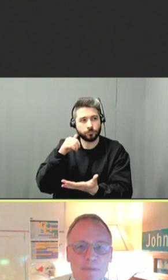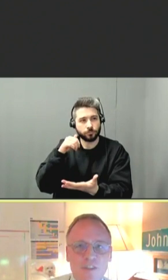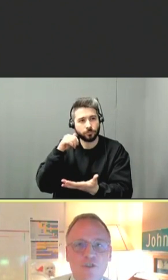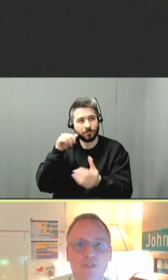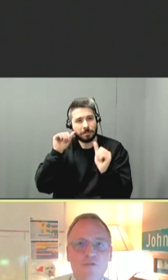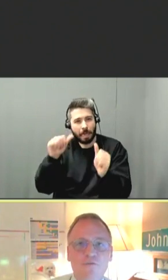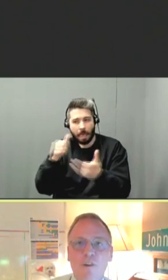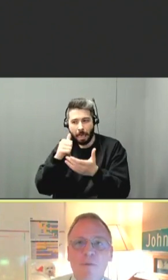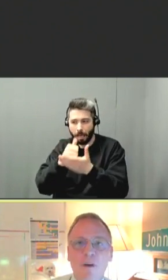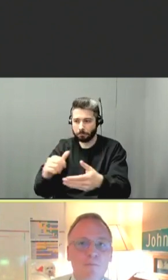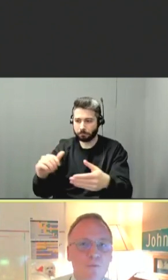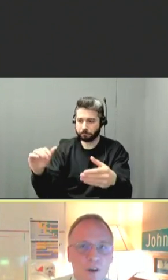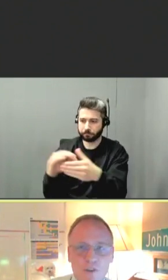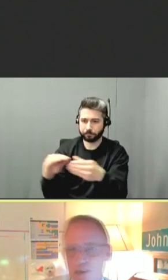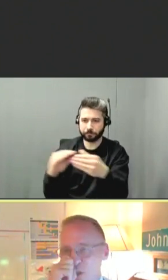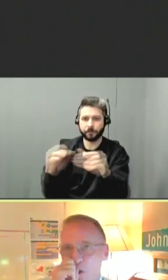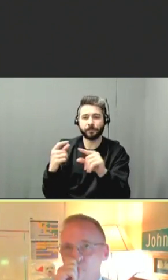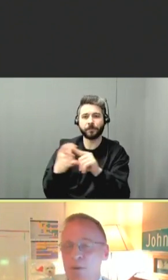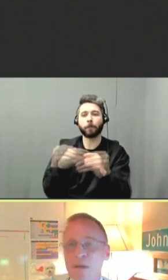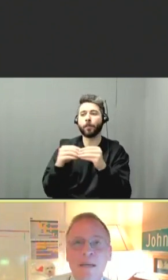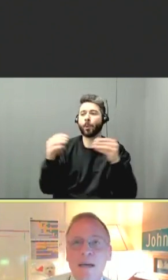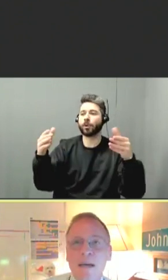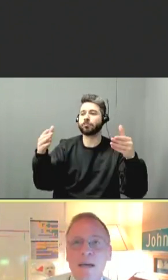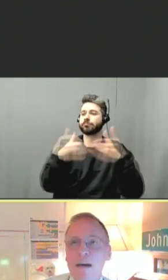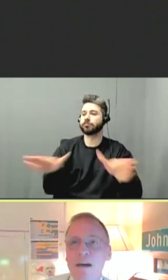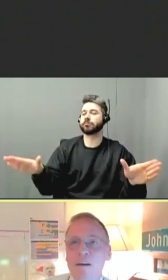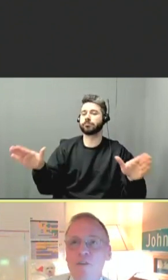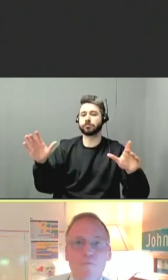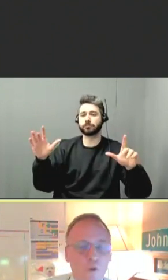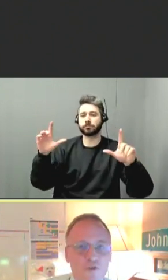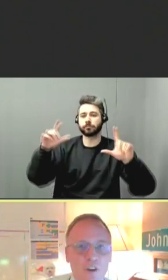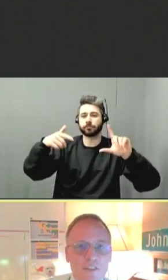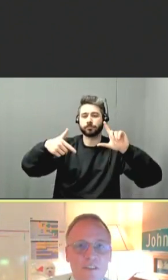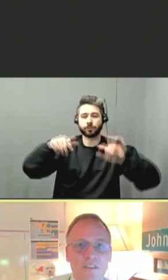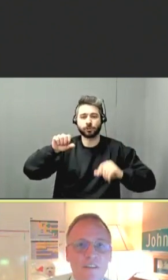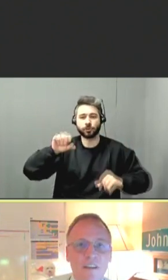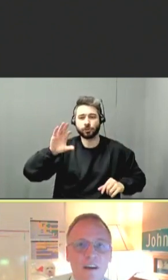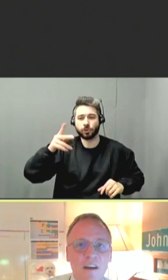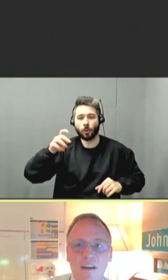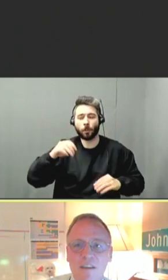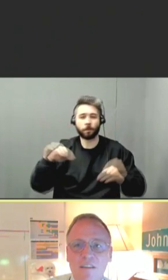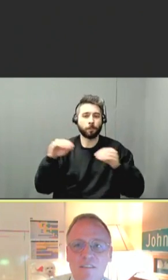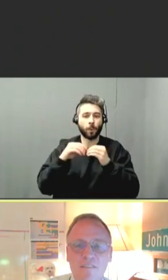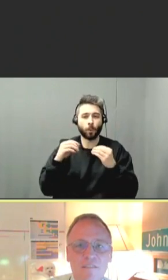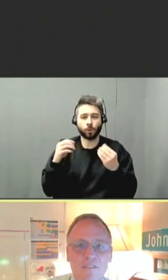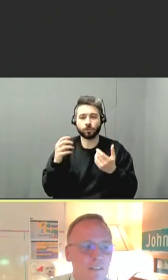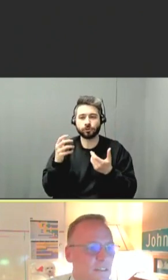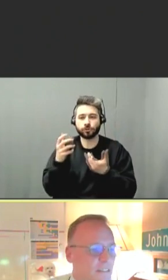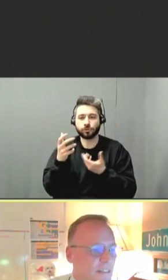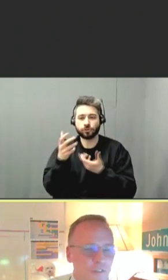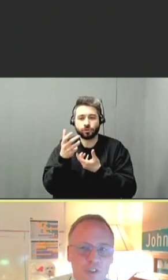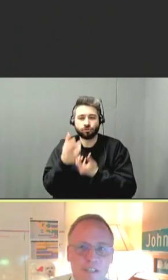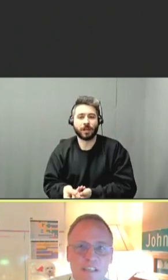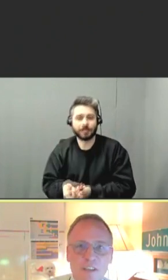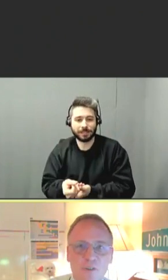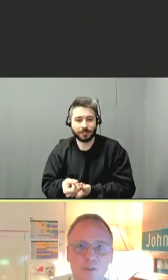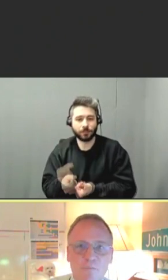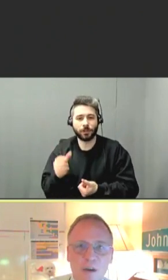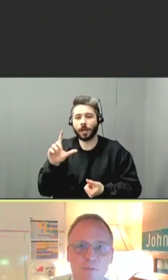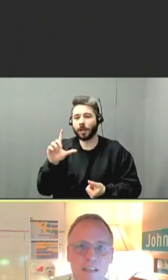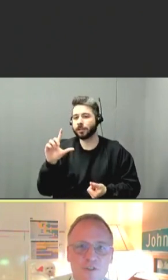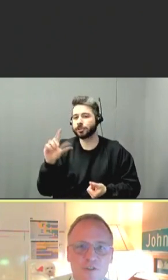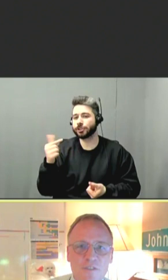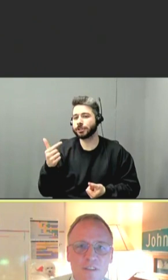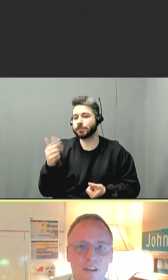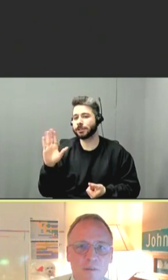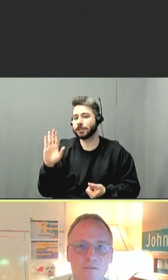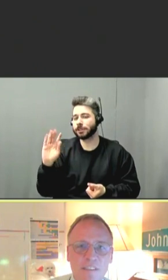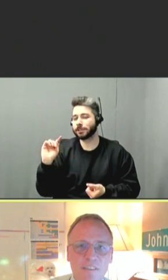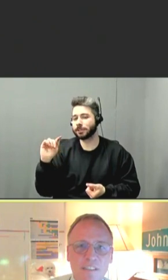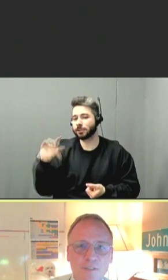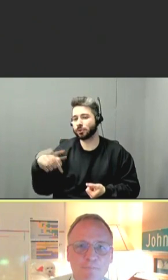messages from a broader scope more trusted to LGBTQ populations about vaccination?